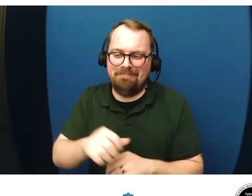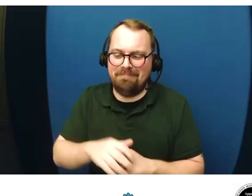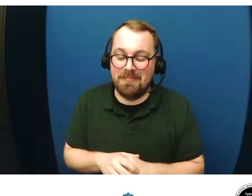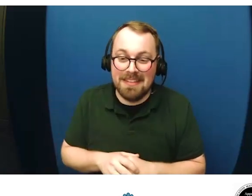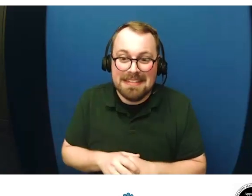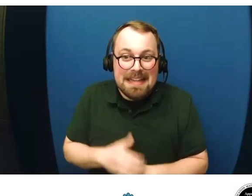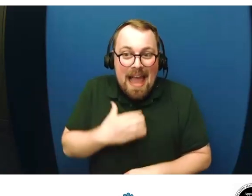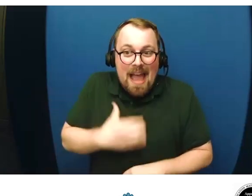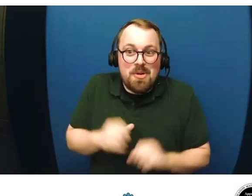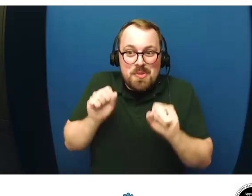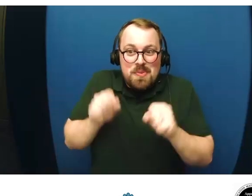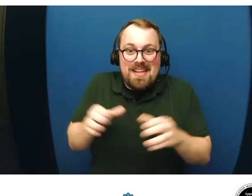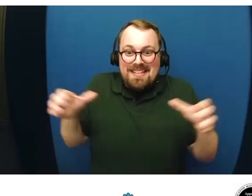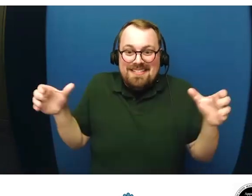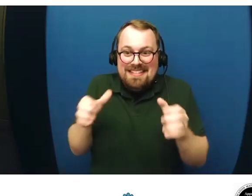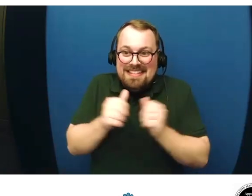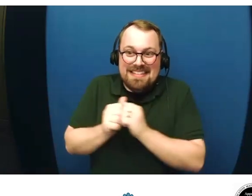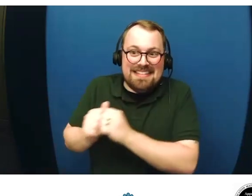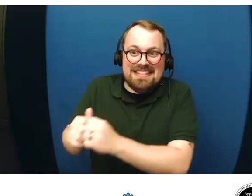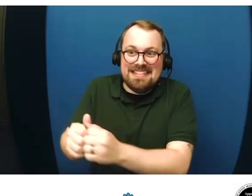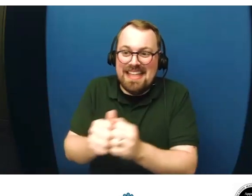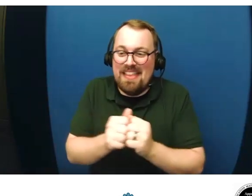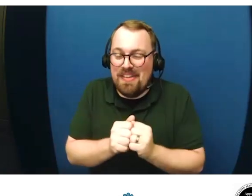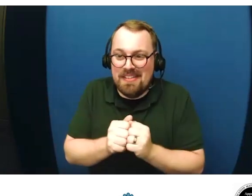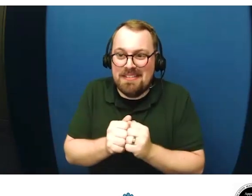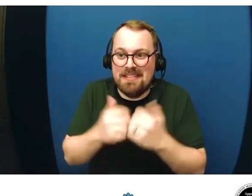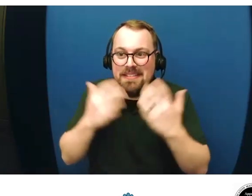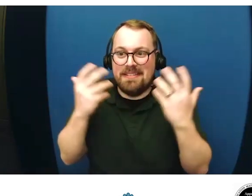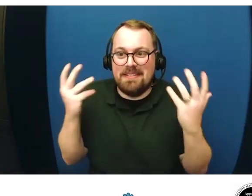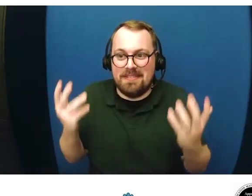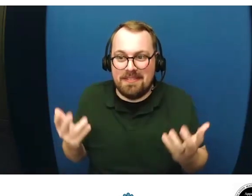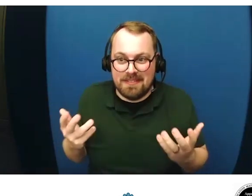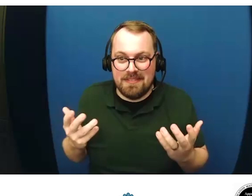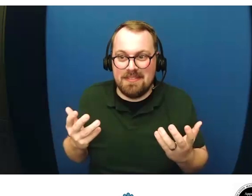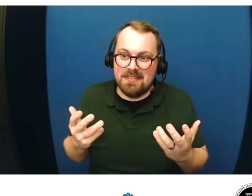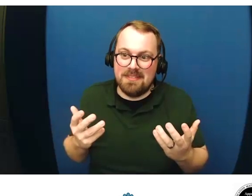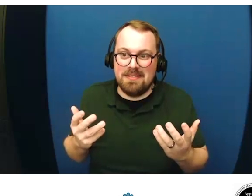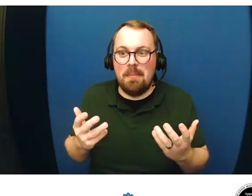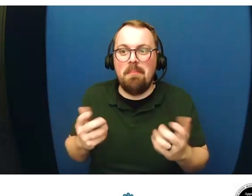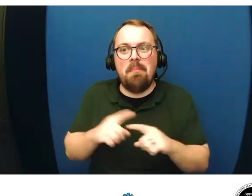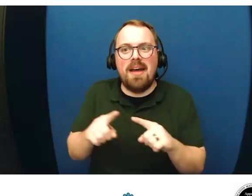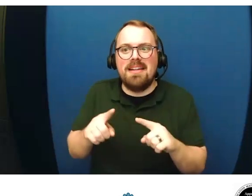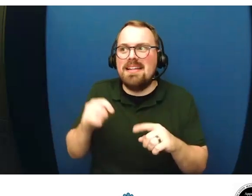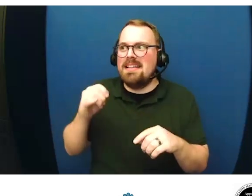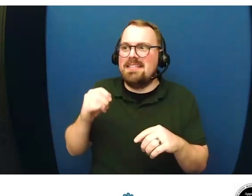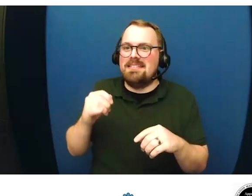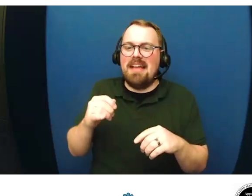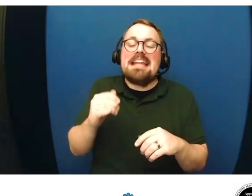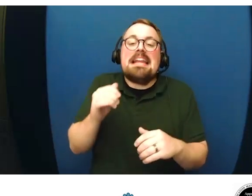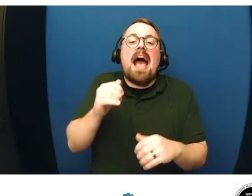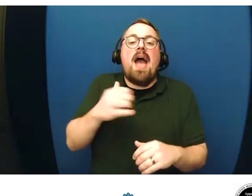Wish we could all be in a room together, spend time together, but hopefully, sharing that makes us feel a little more connected.